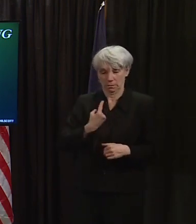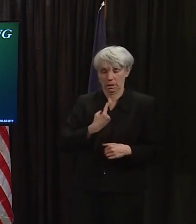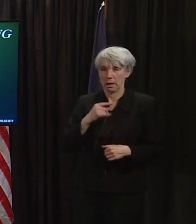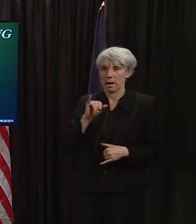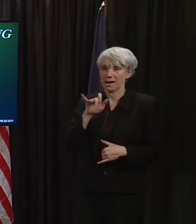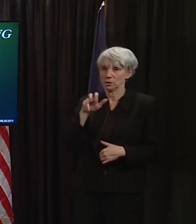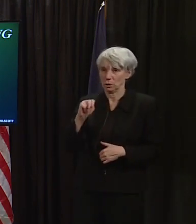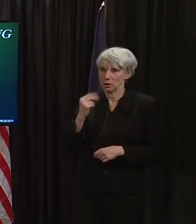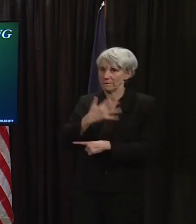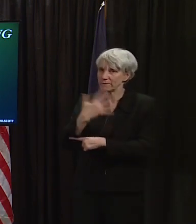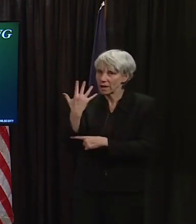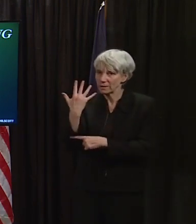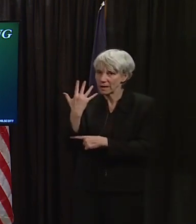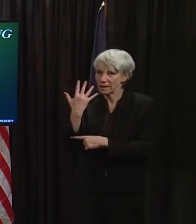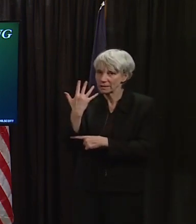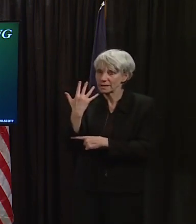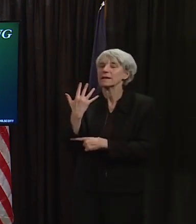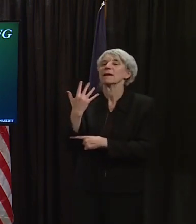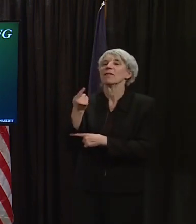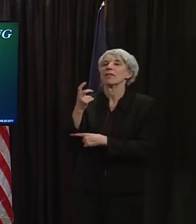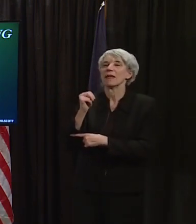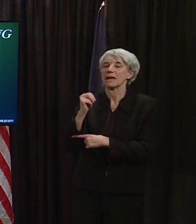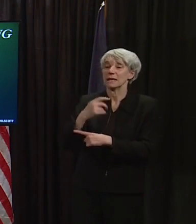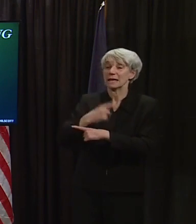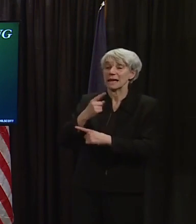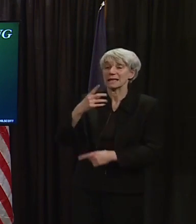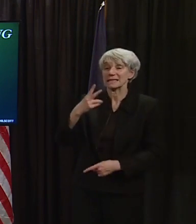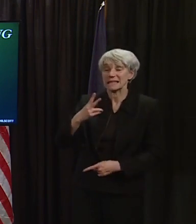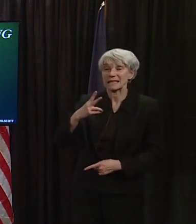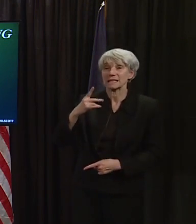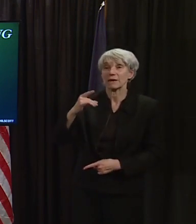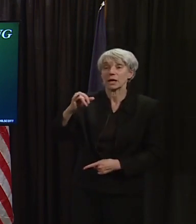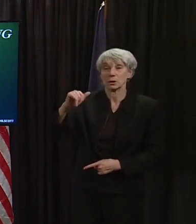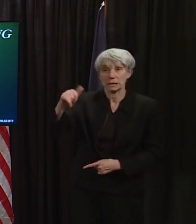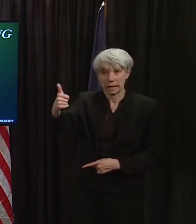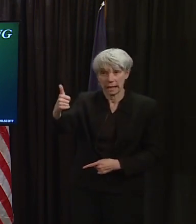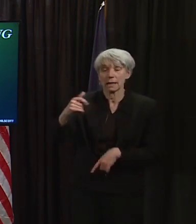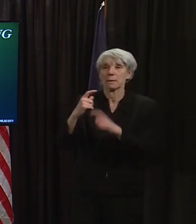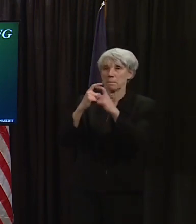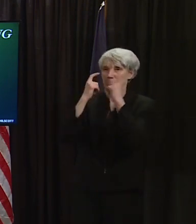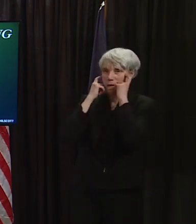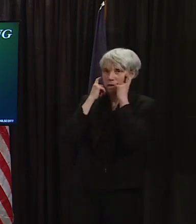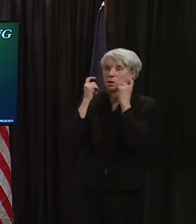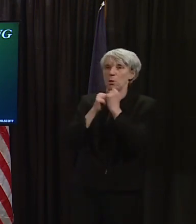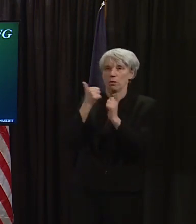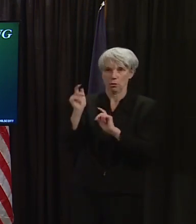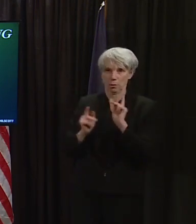of wearing a mask. When around others, if you meet certain conditions, Either